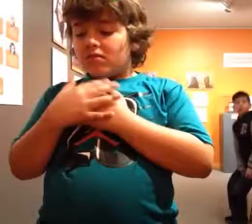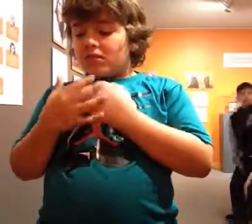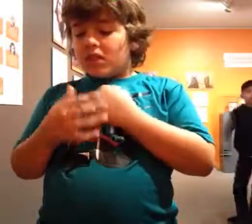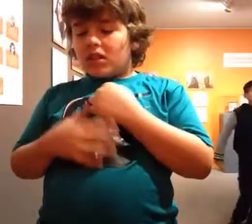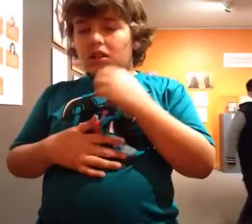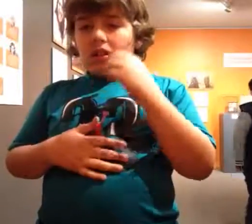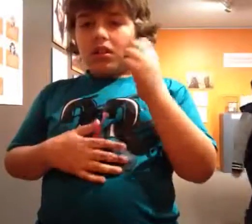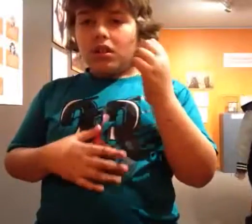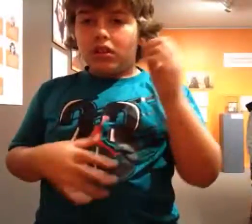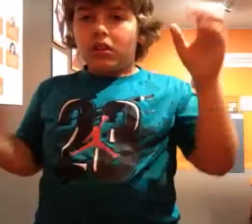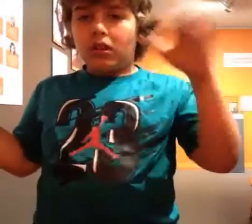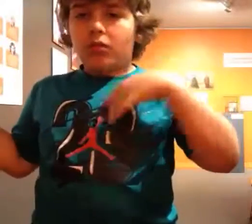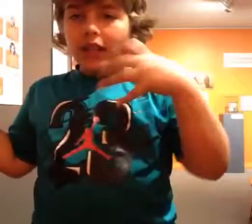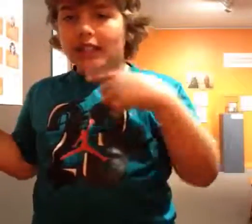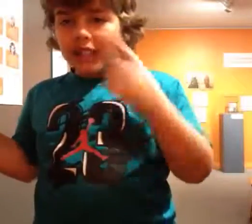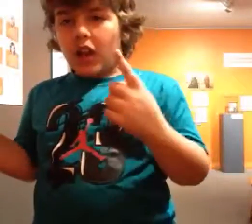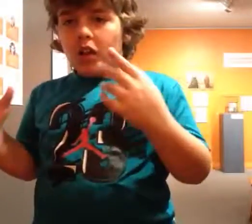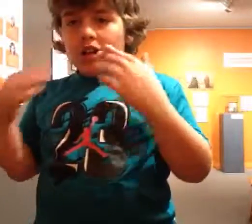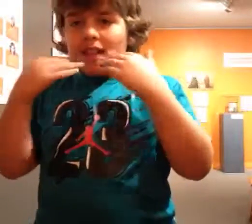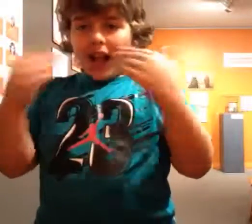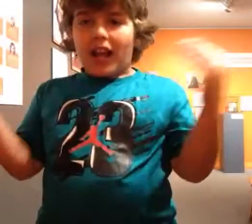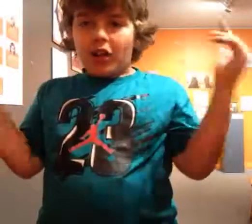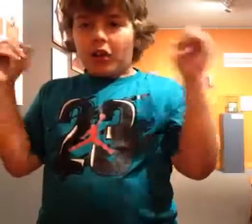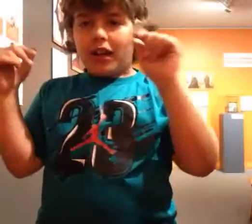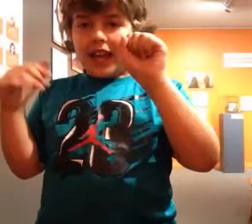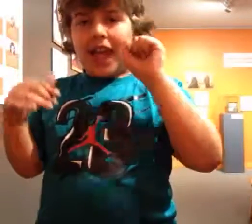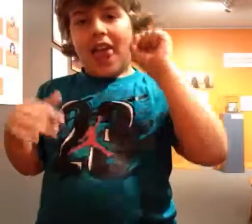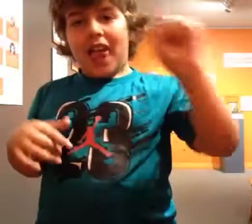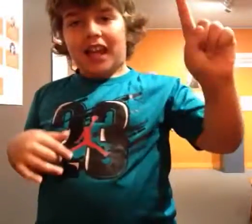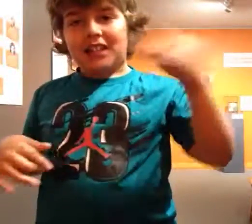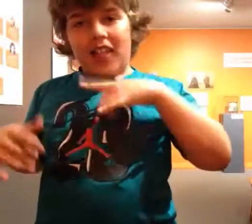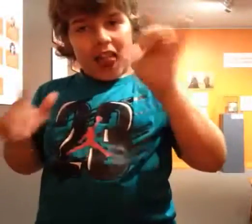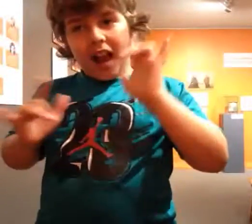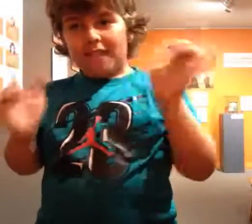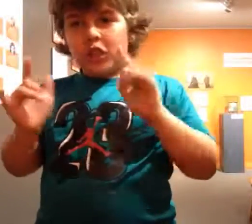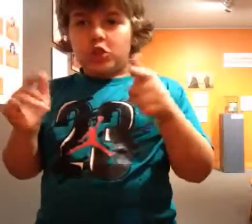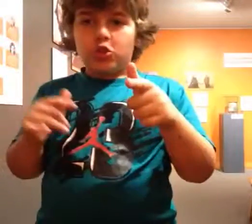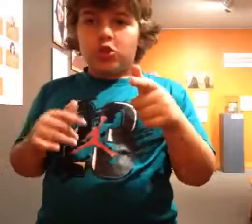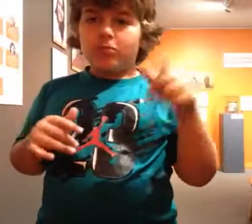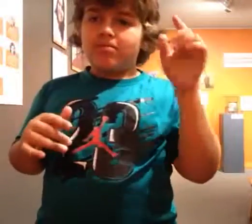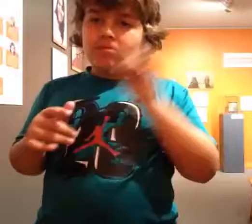I want to tell you, thank you ASD. I love you!